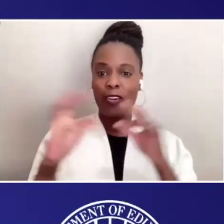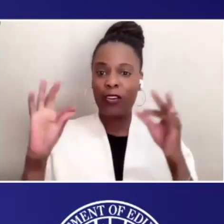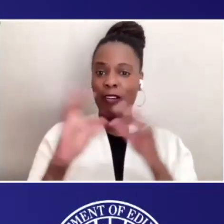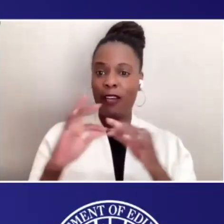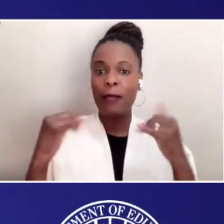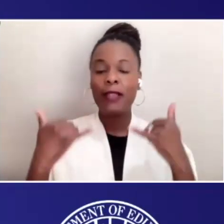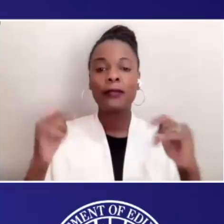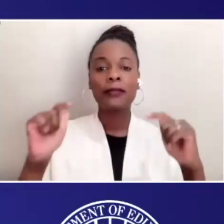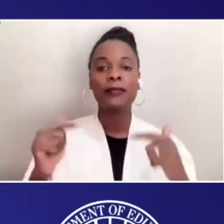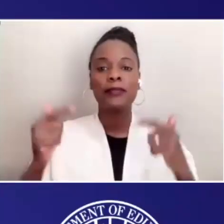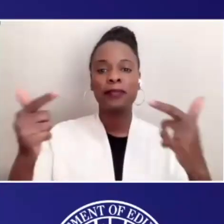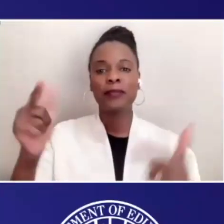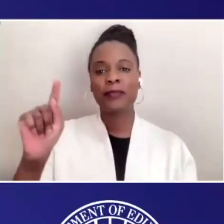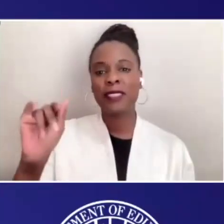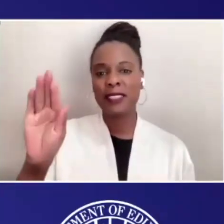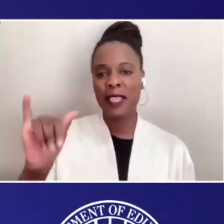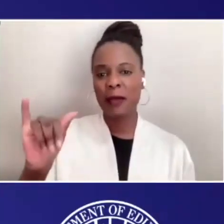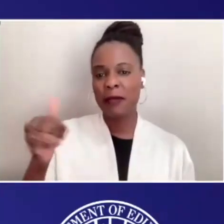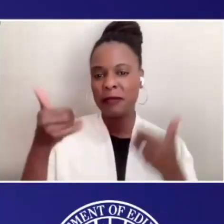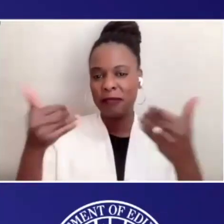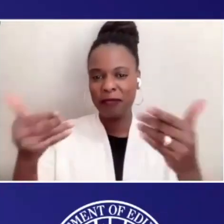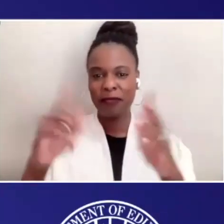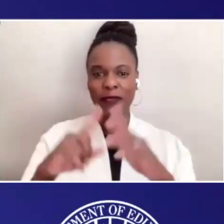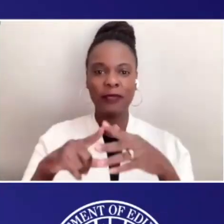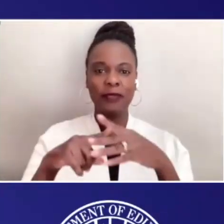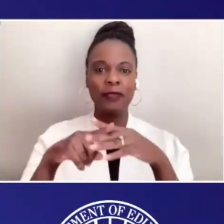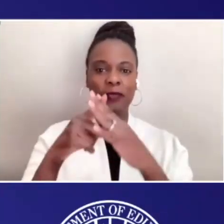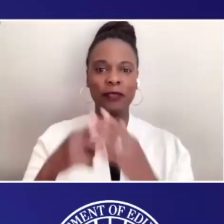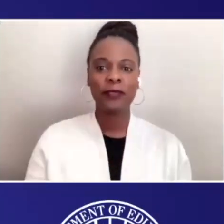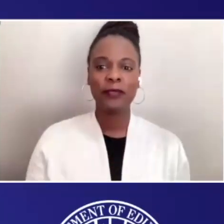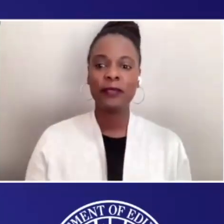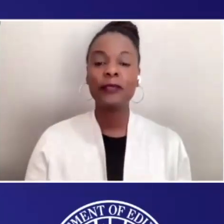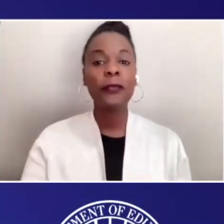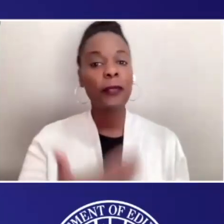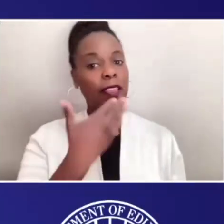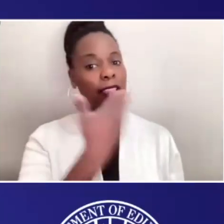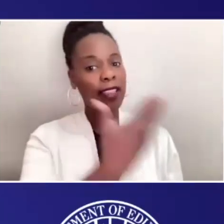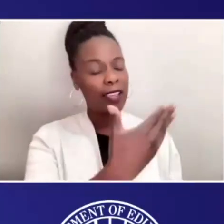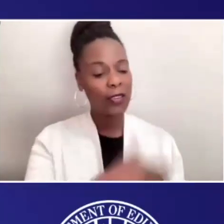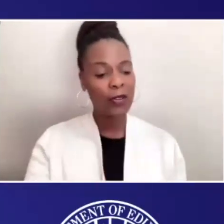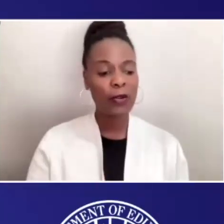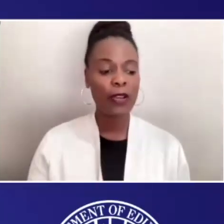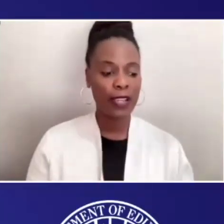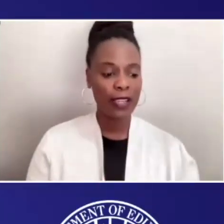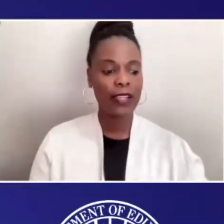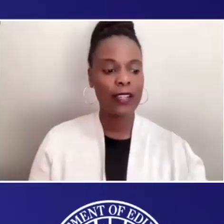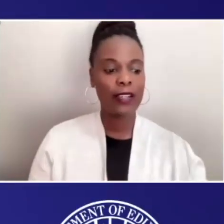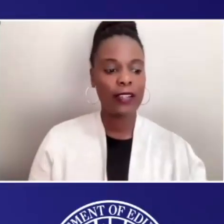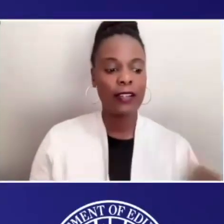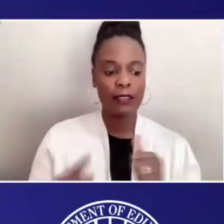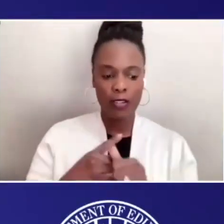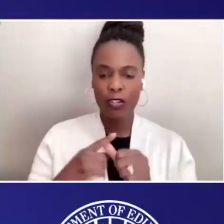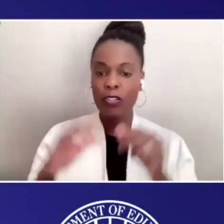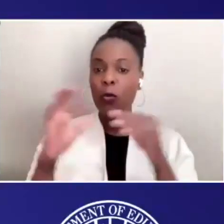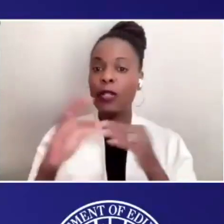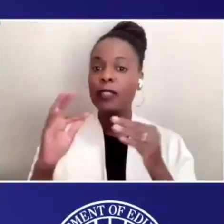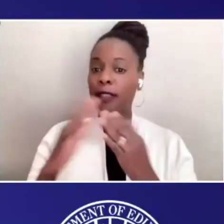to you, Tamy, to get us started. Thank you. First of all, I want to say thanks again for bearing with